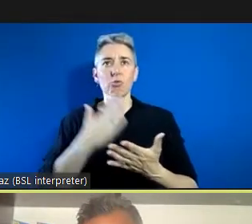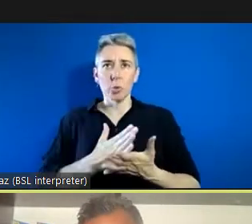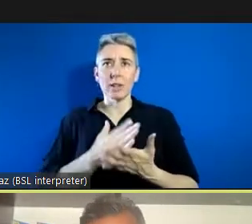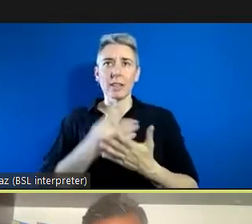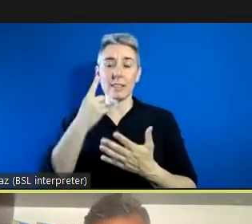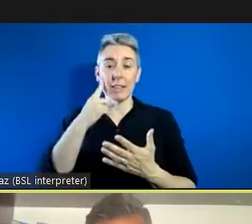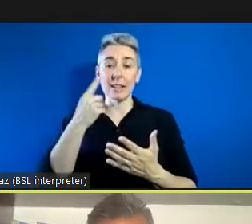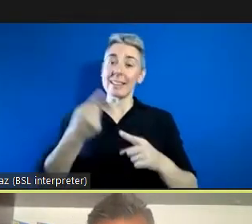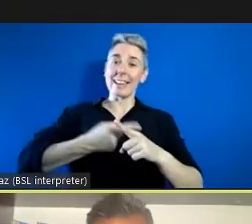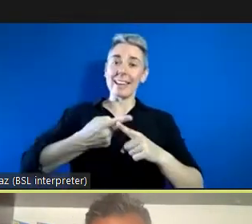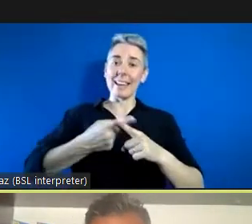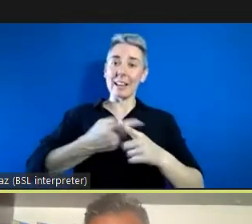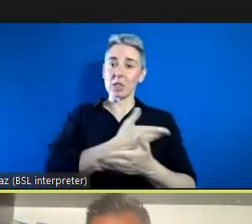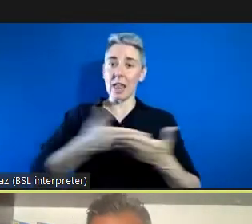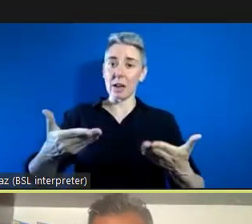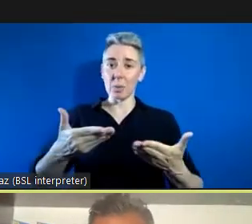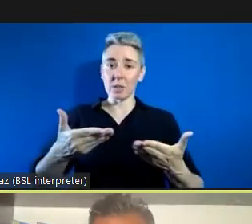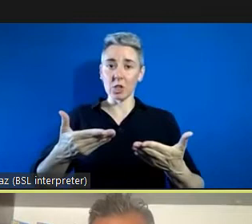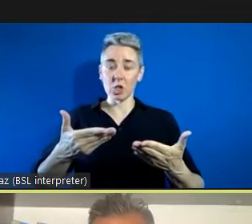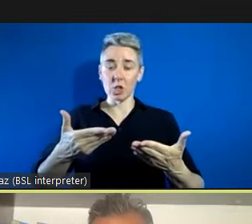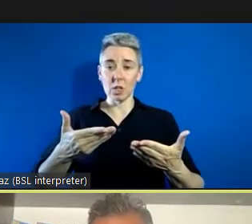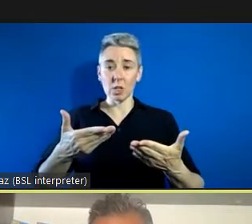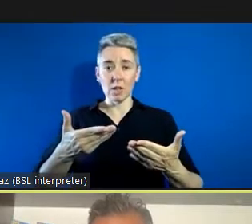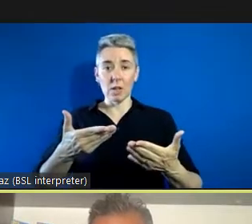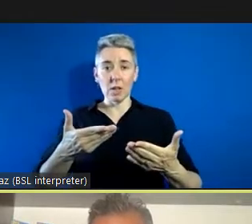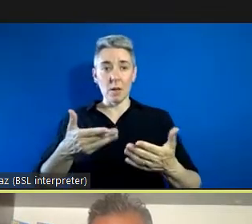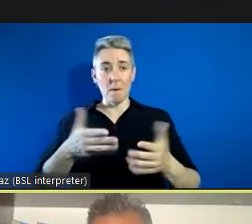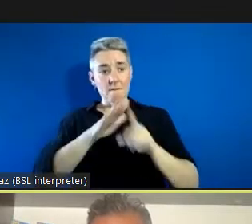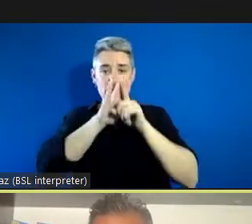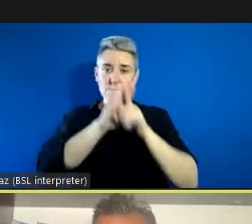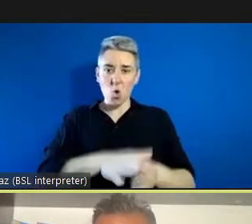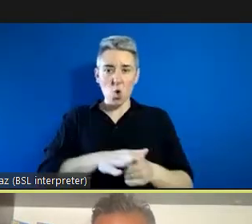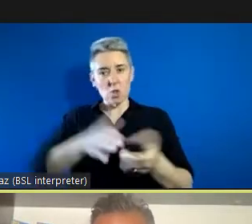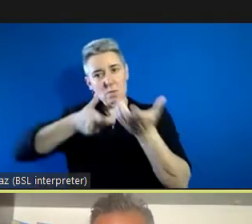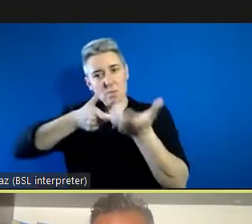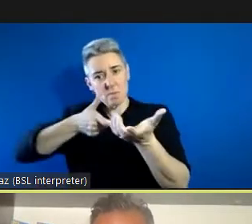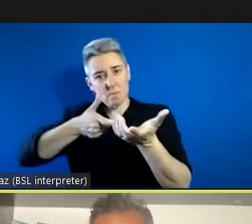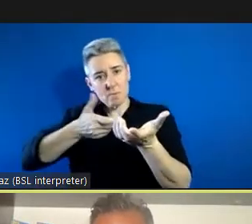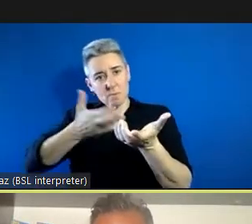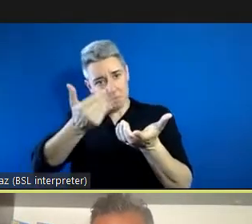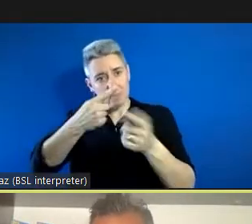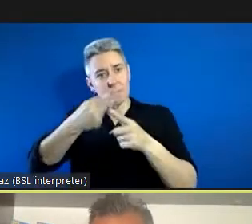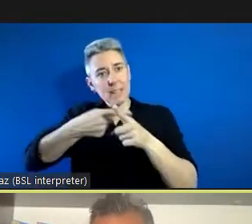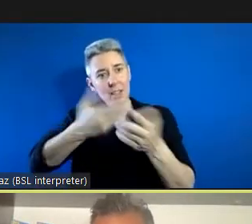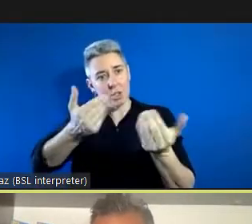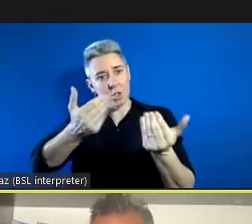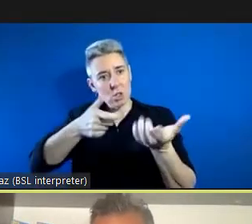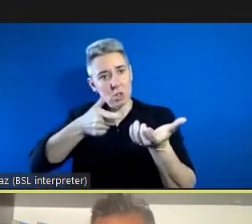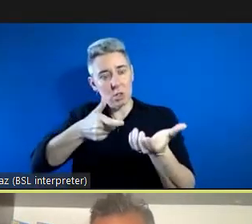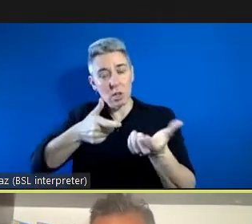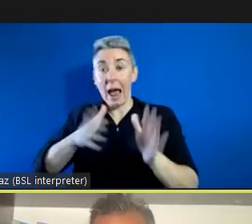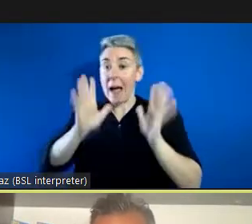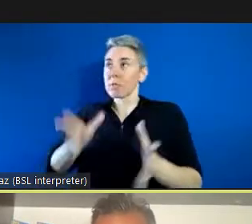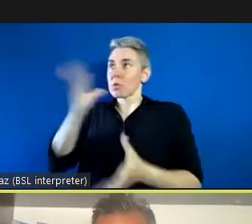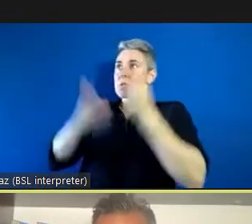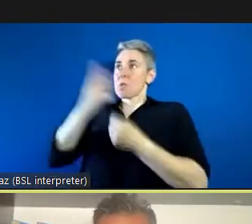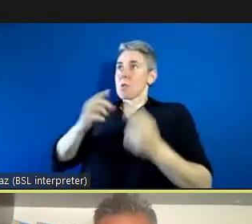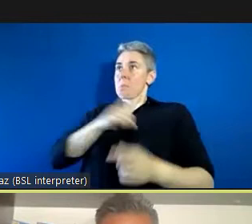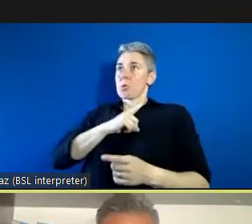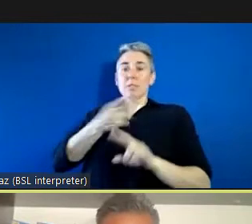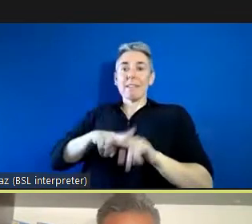English language was a language that was taught down a barrel of a gun, and it was forced to trade and sell or not survive. So people learn to survive. But this is